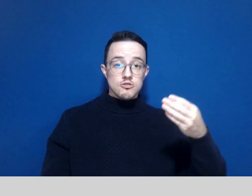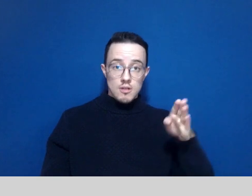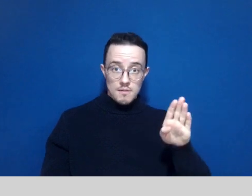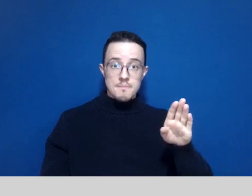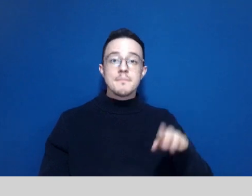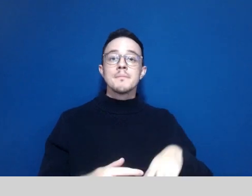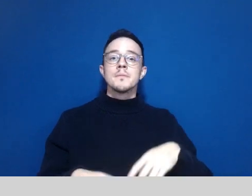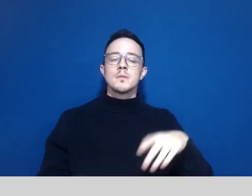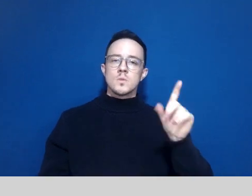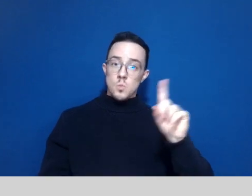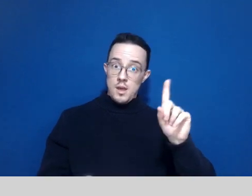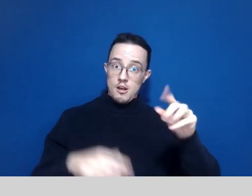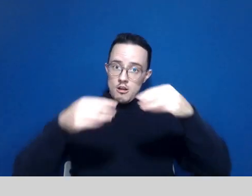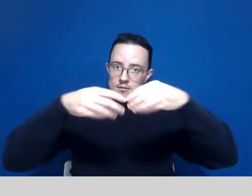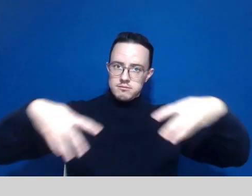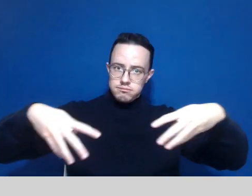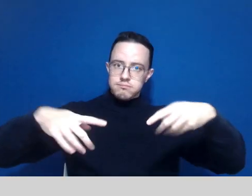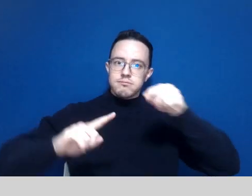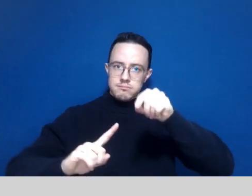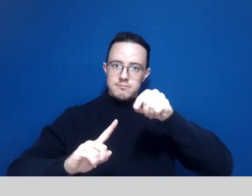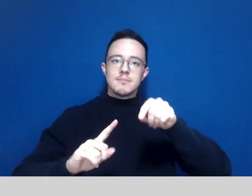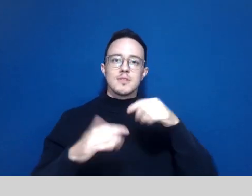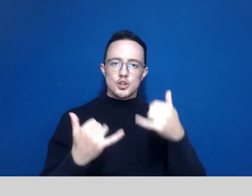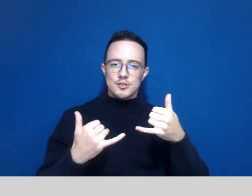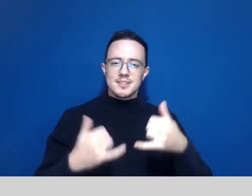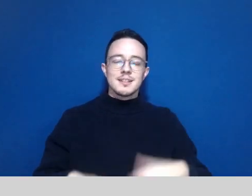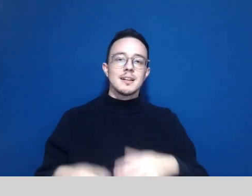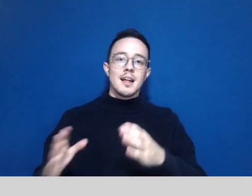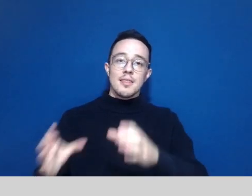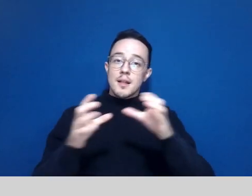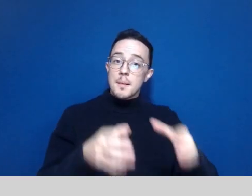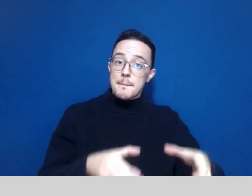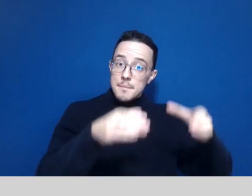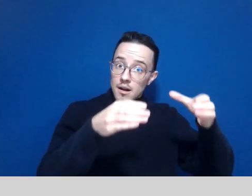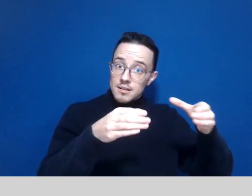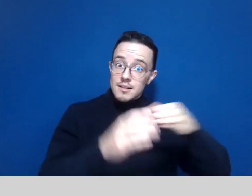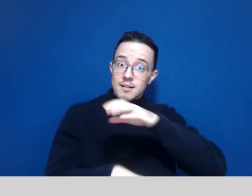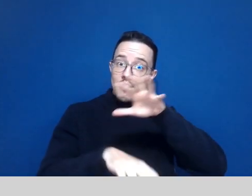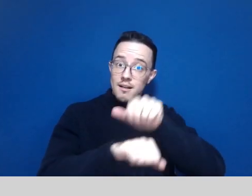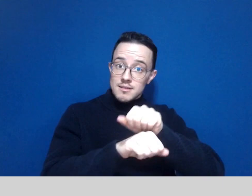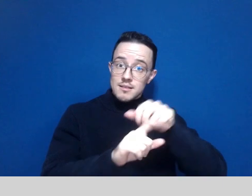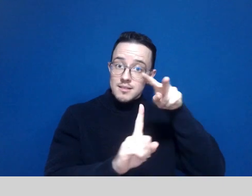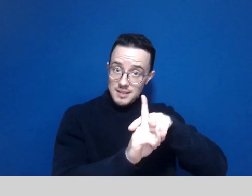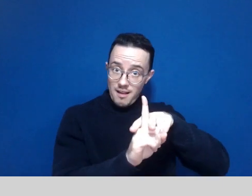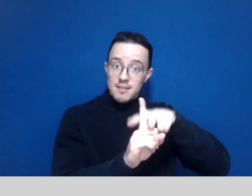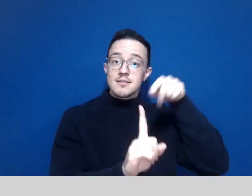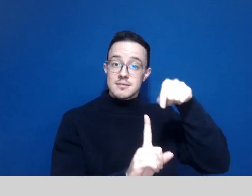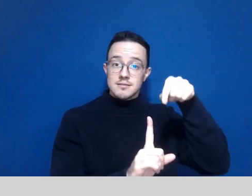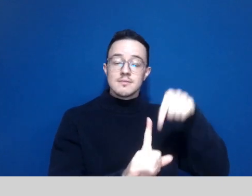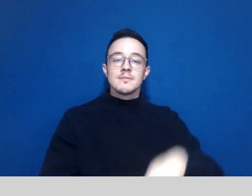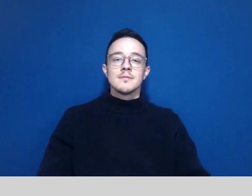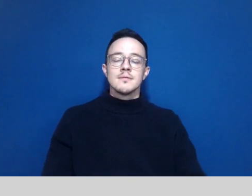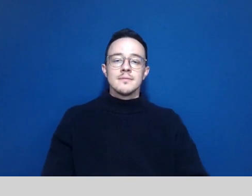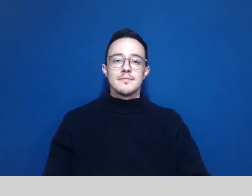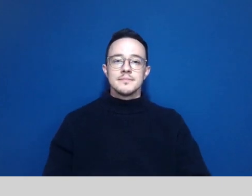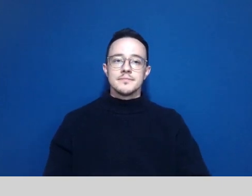The file path has the file path that we're currently on. The bucket is whatever bucket I have assigned which is up here.